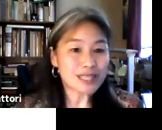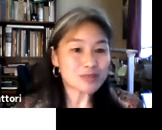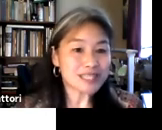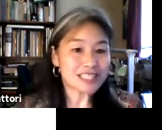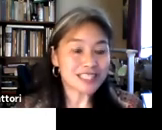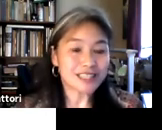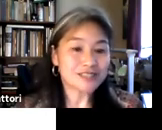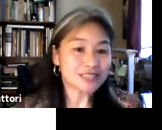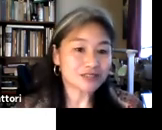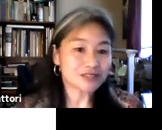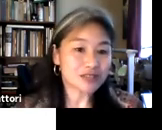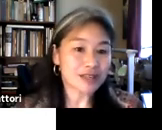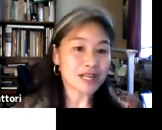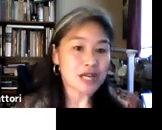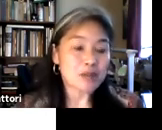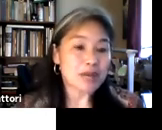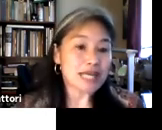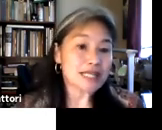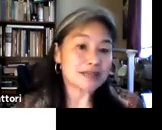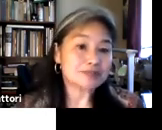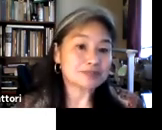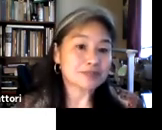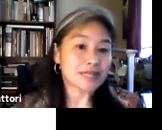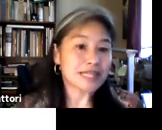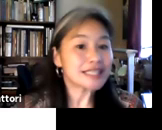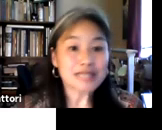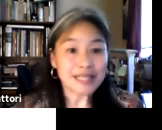is her passport photo that she took when she made the crossing